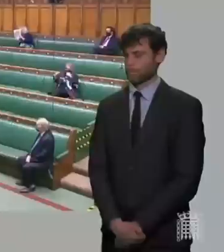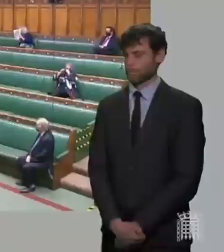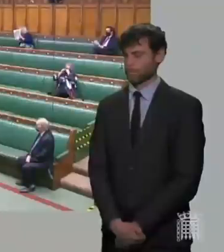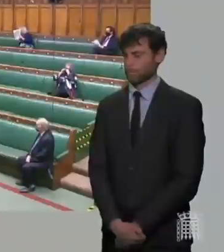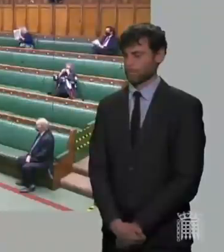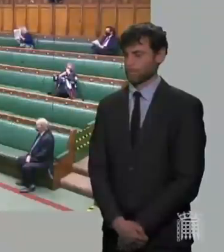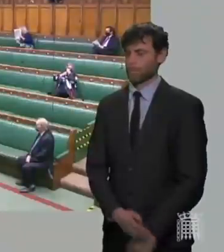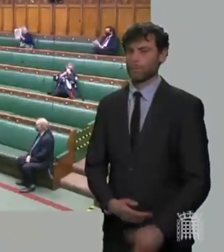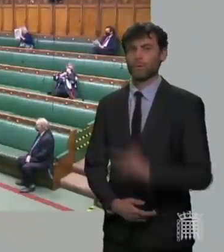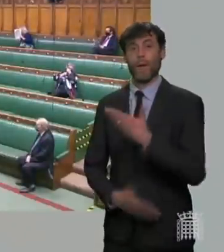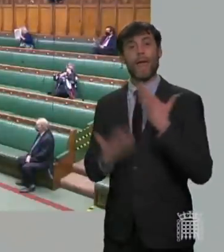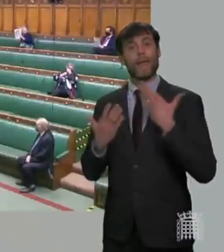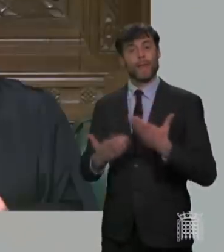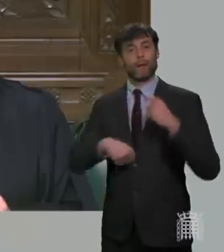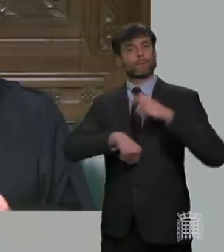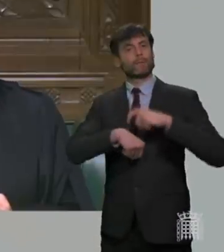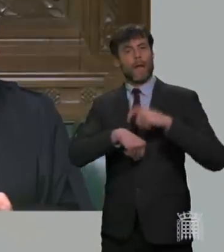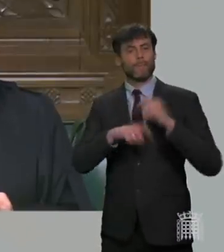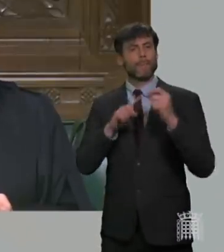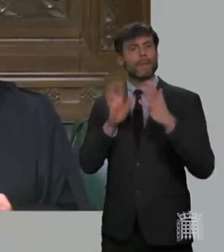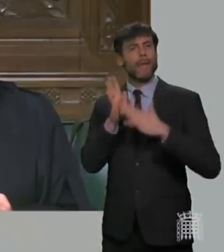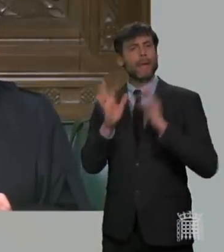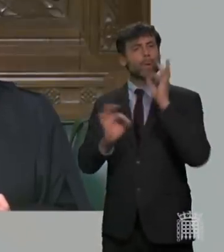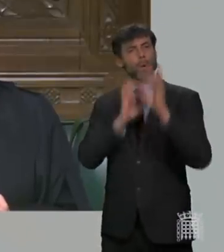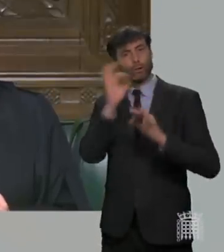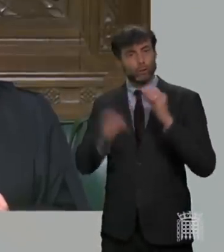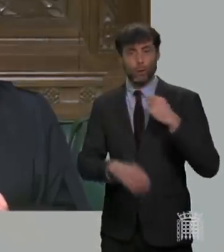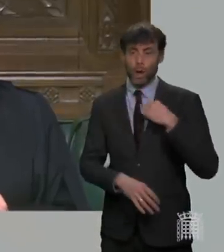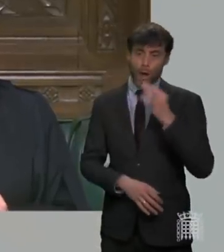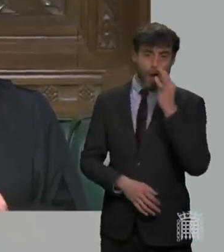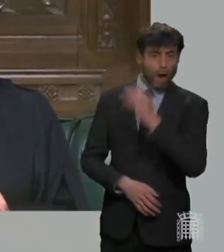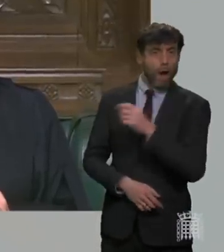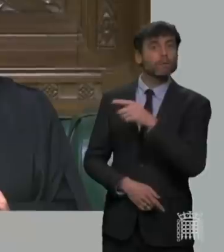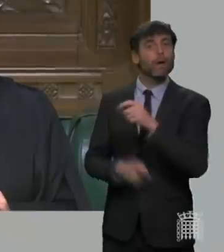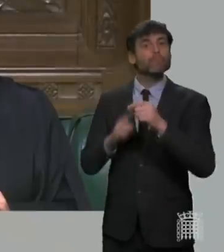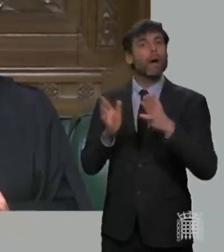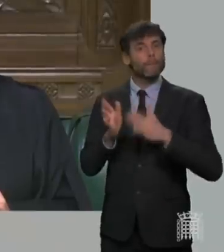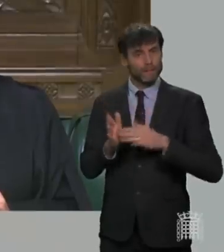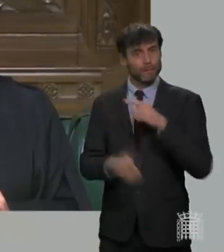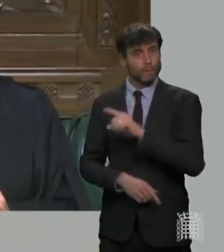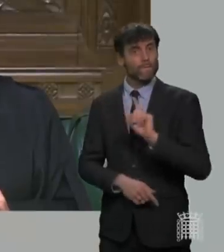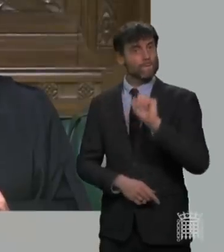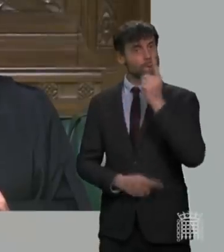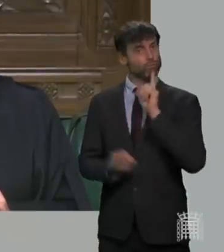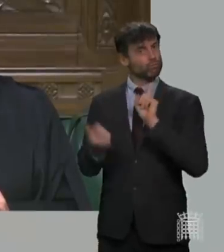Prime Minister The Prime Minister was asked— Engagements >> Daisy